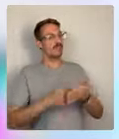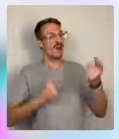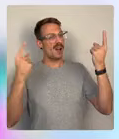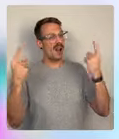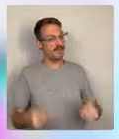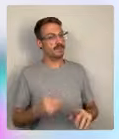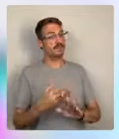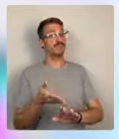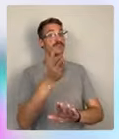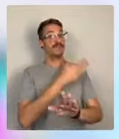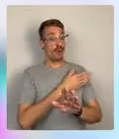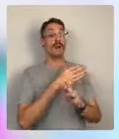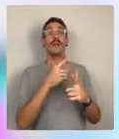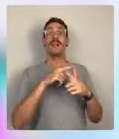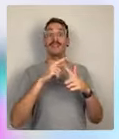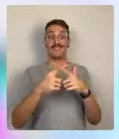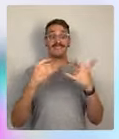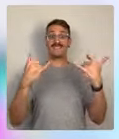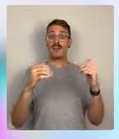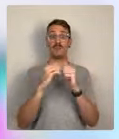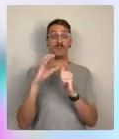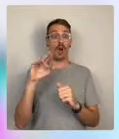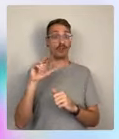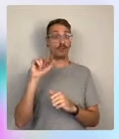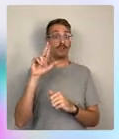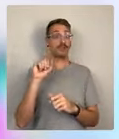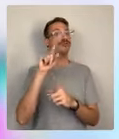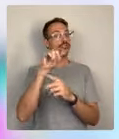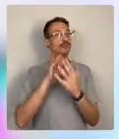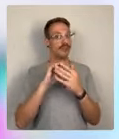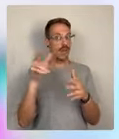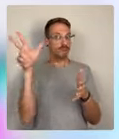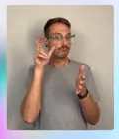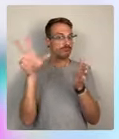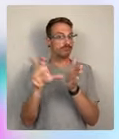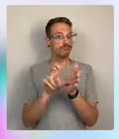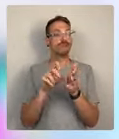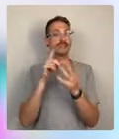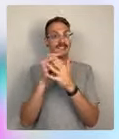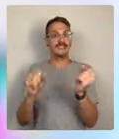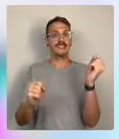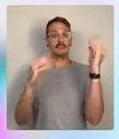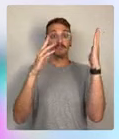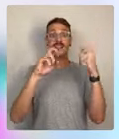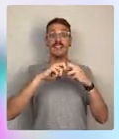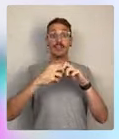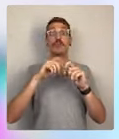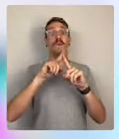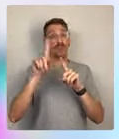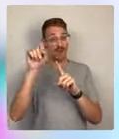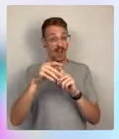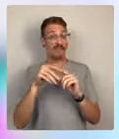to review an event and verify what happened. And right now, with an Oculus, you can submit an issue, but you need to record it.